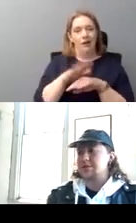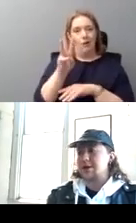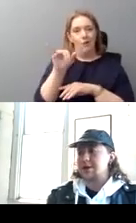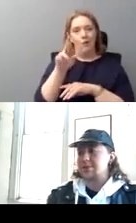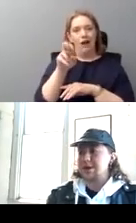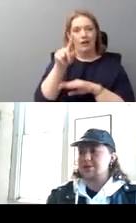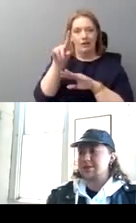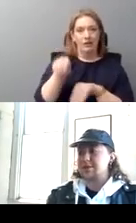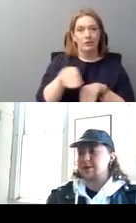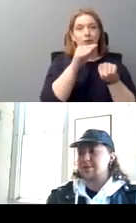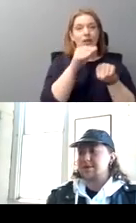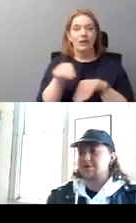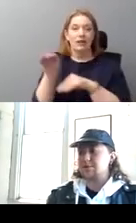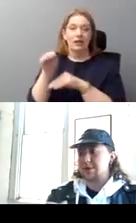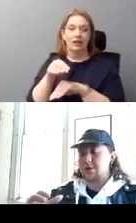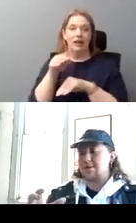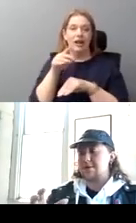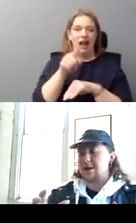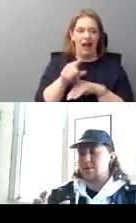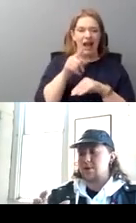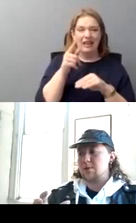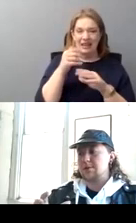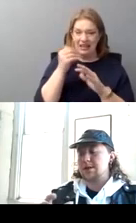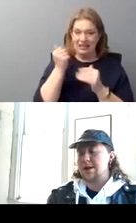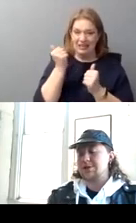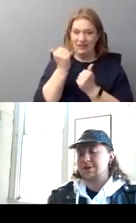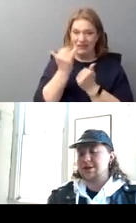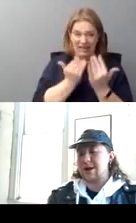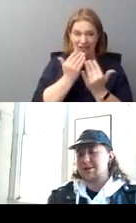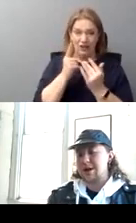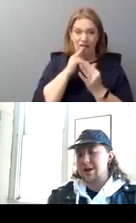got these big jets of flame that just flicker off the amber walls and actually in the past,